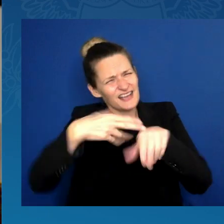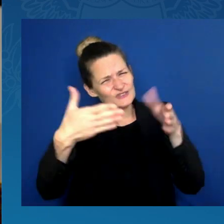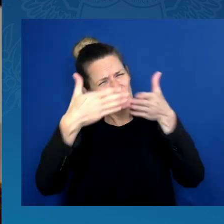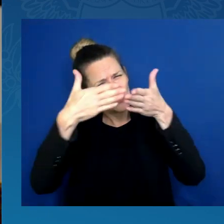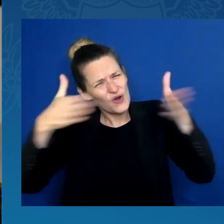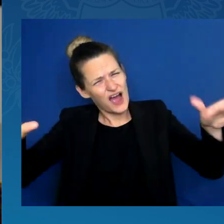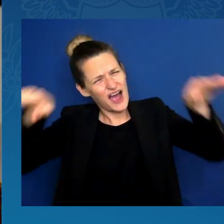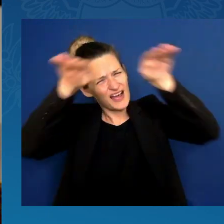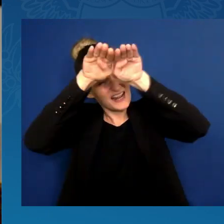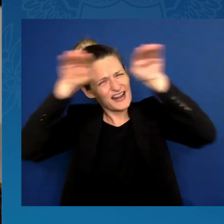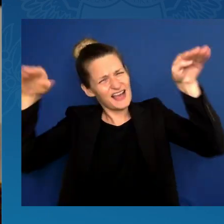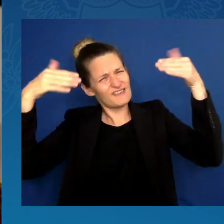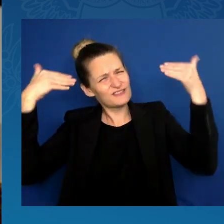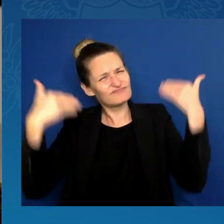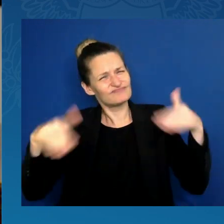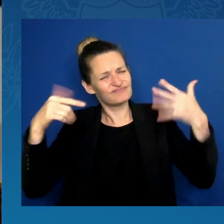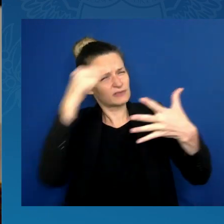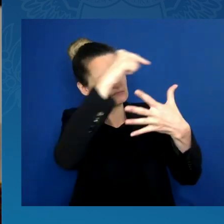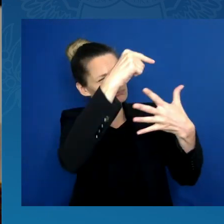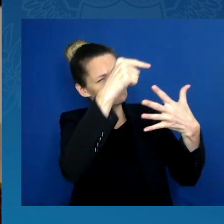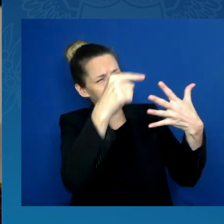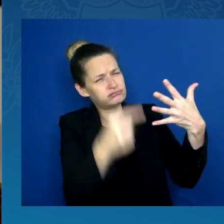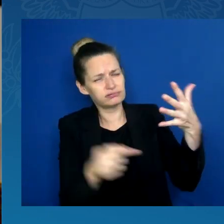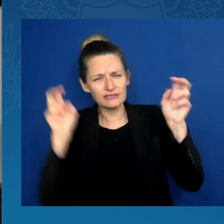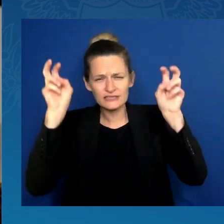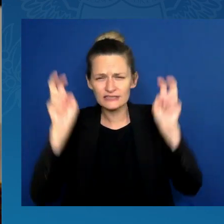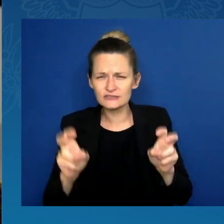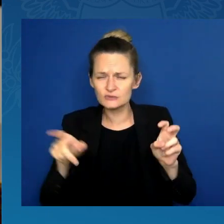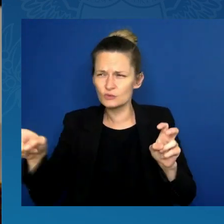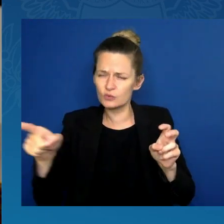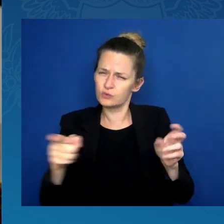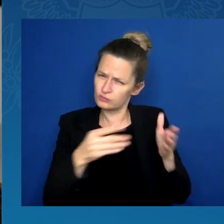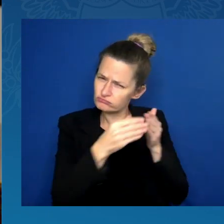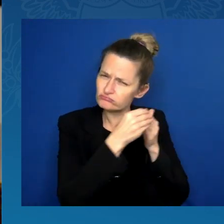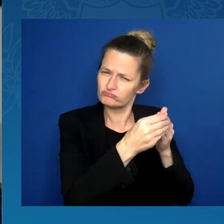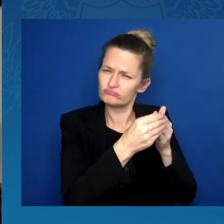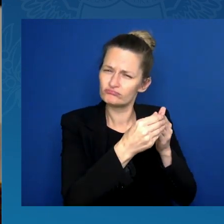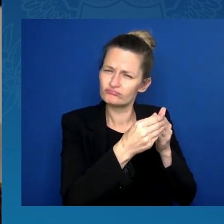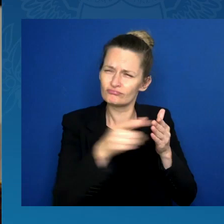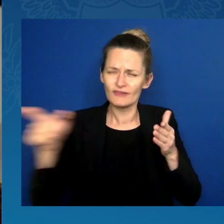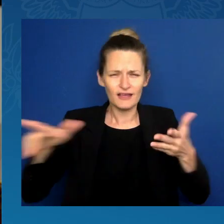to address the needs of women in America after the Dobbs decision came down by the United States Supreme Court.